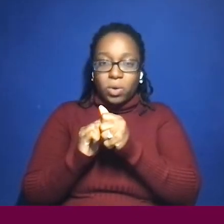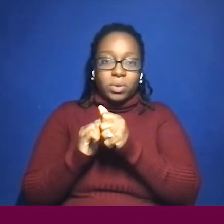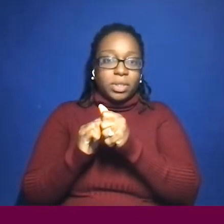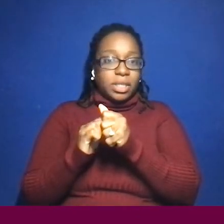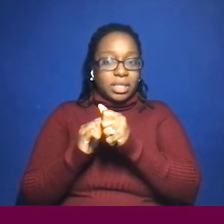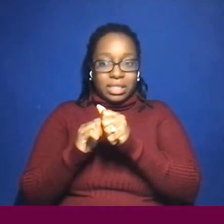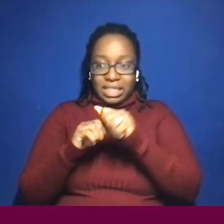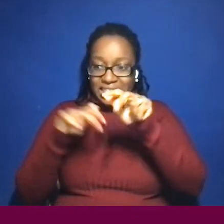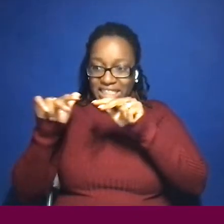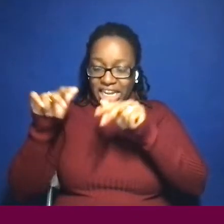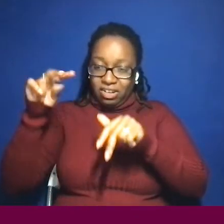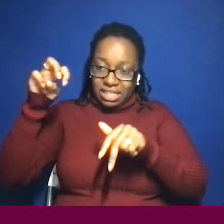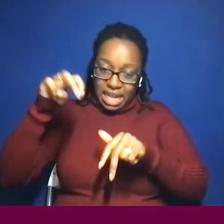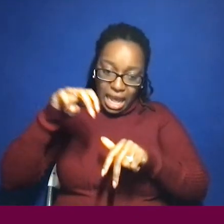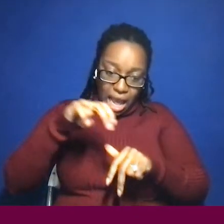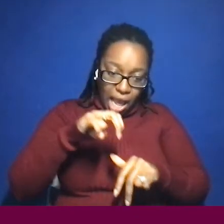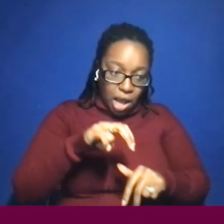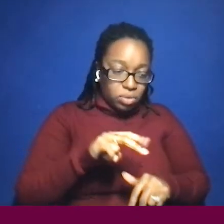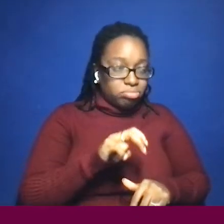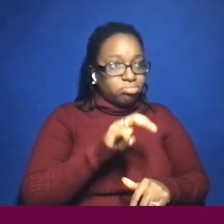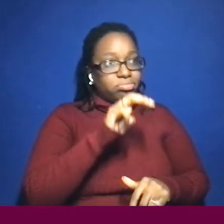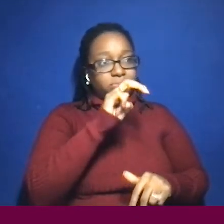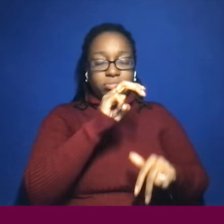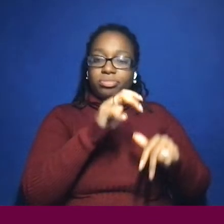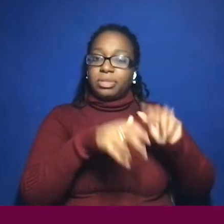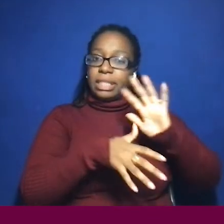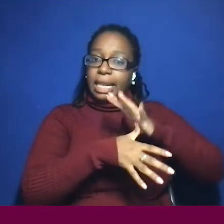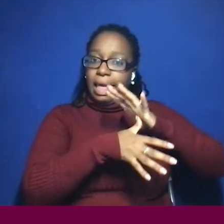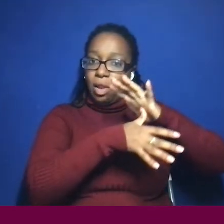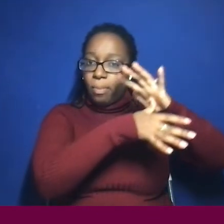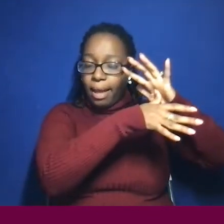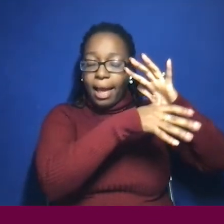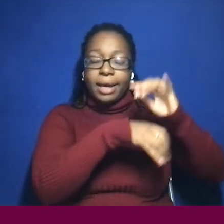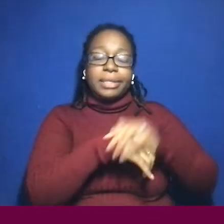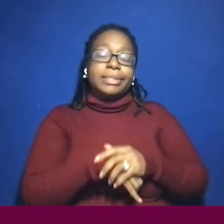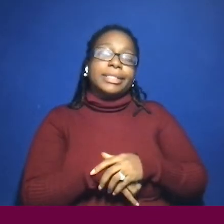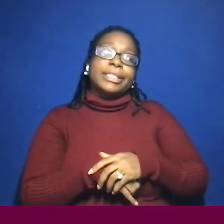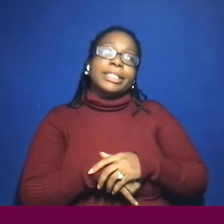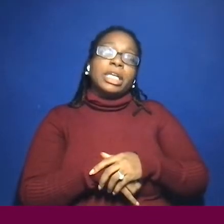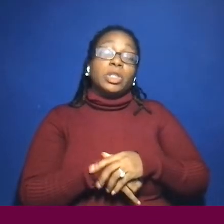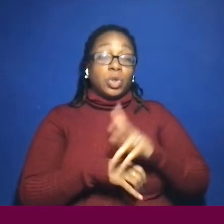And according to the witnesses to this discussion and participants in this discussion,